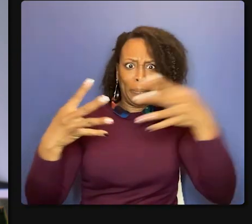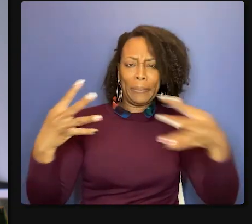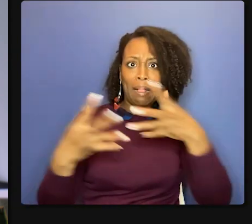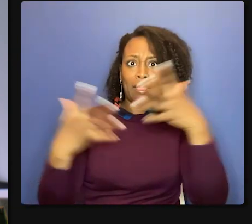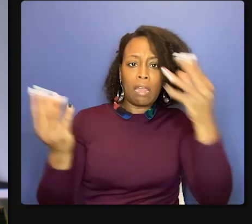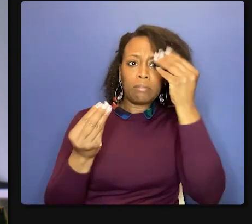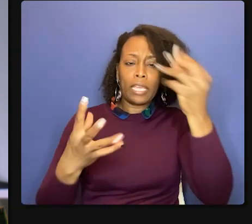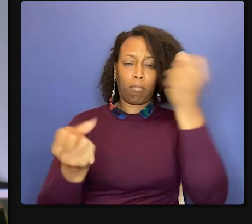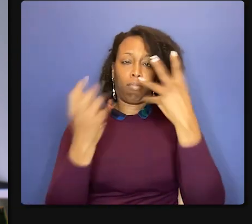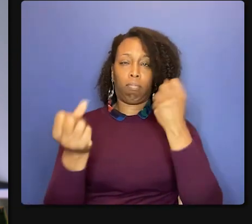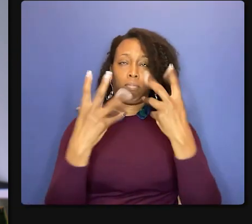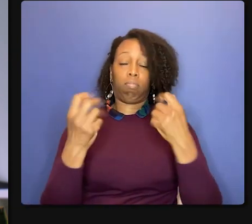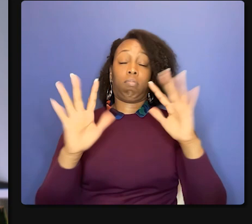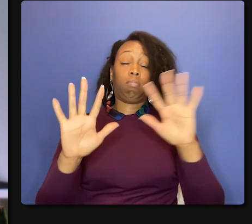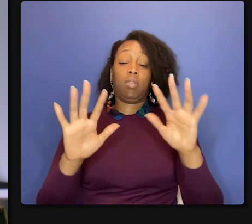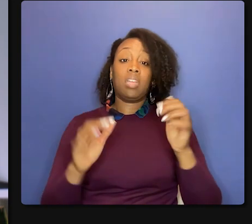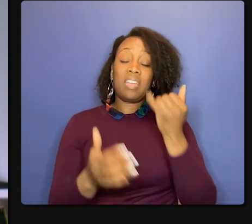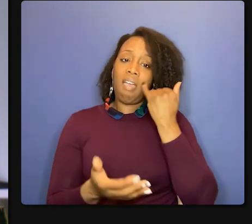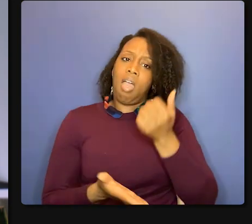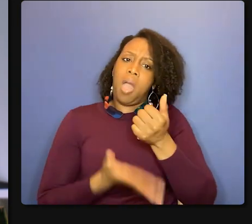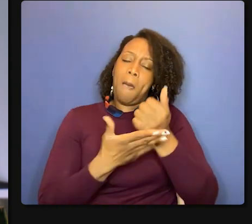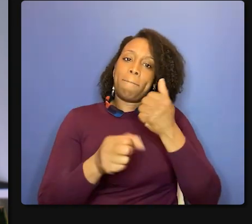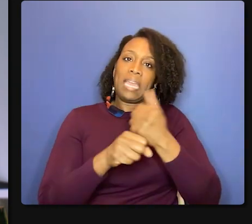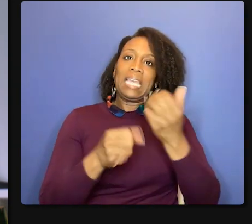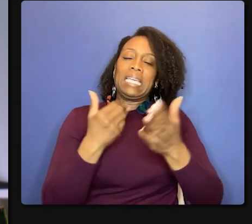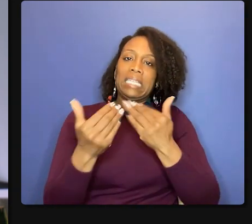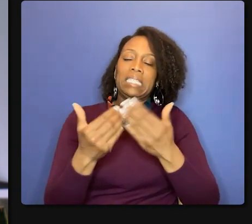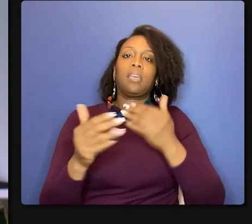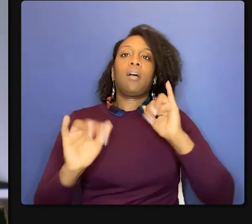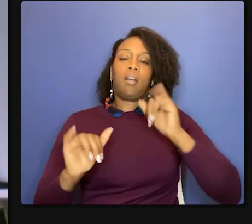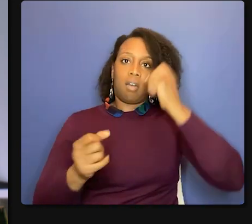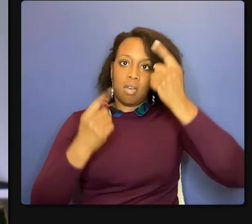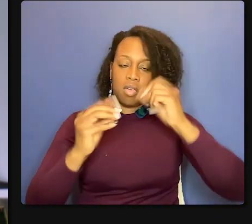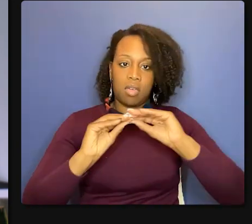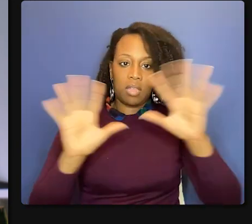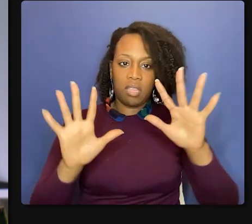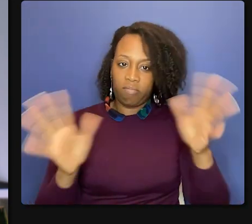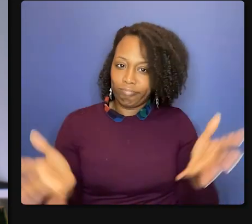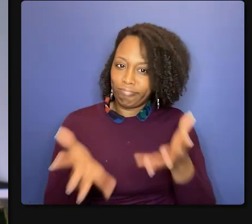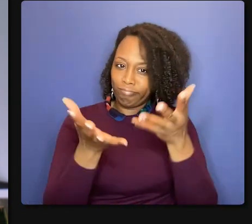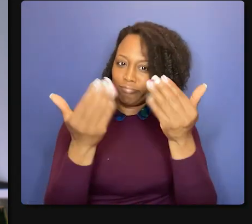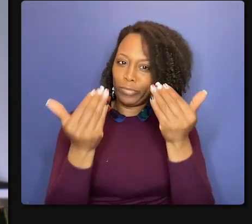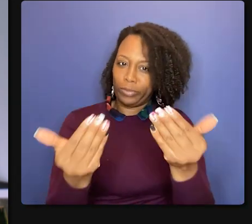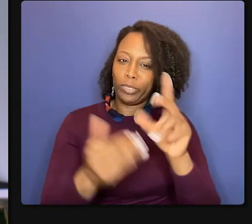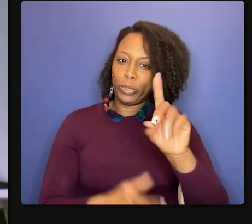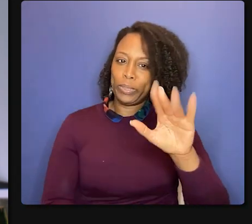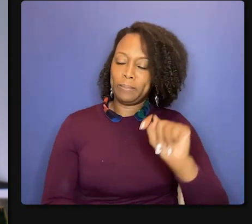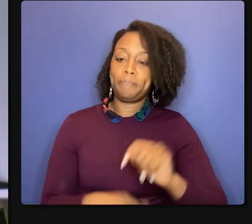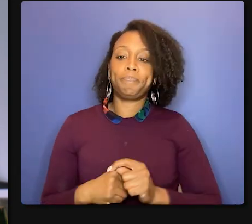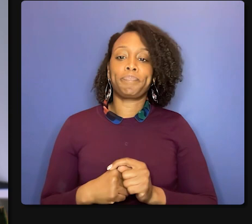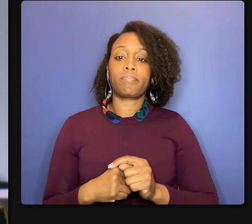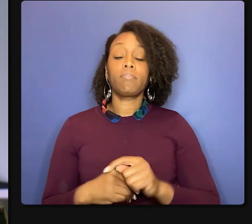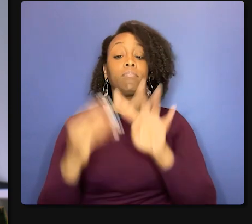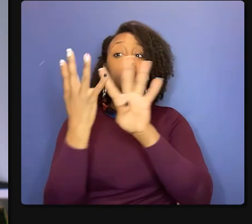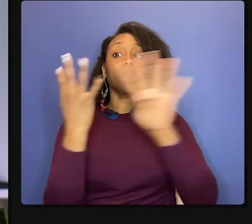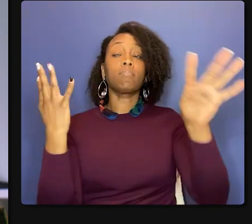there are a lot of lanes. A tremendous amount of data is thrown at you at once, and so anything you can do to make it easy, I advise you to do that.